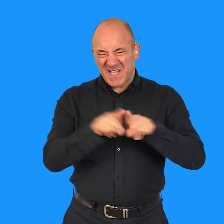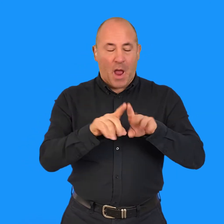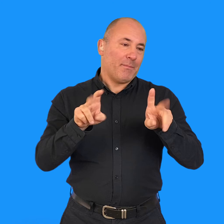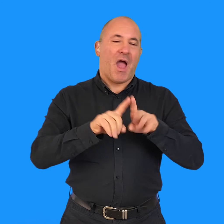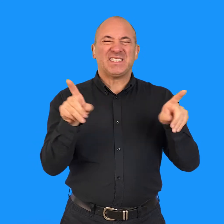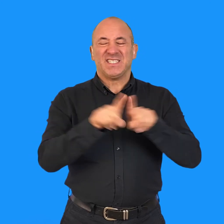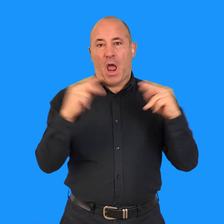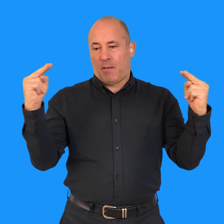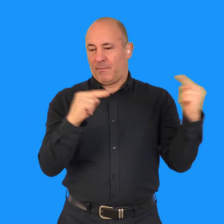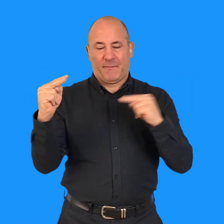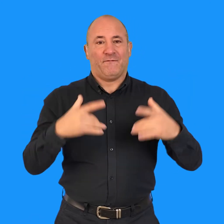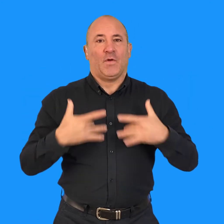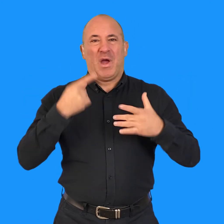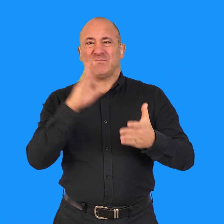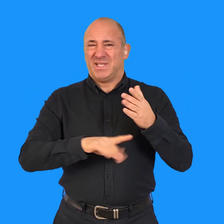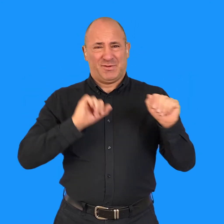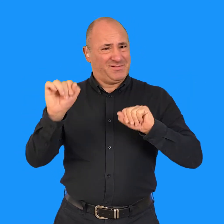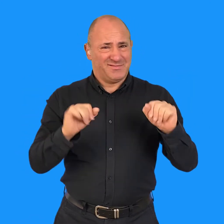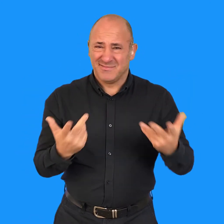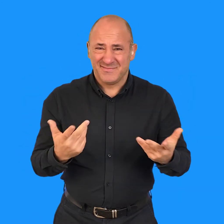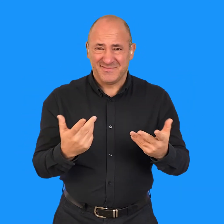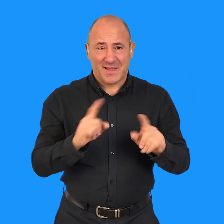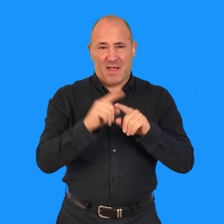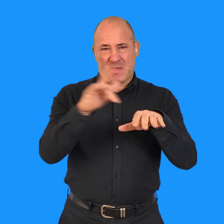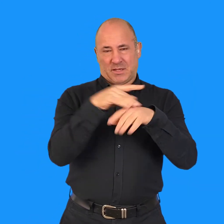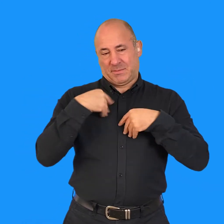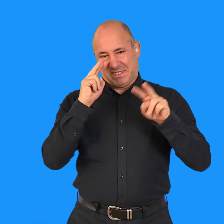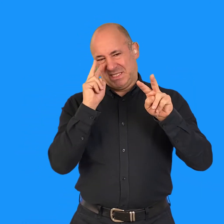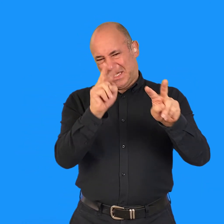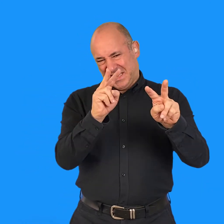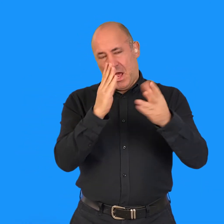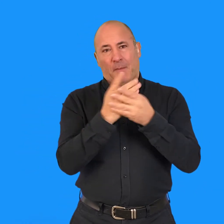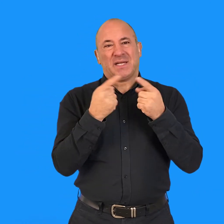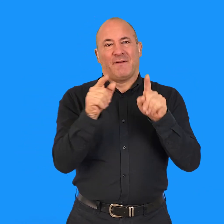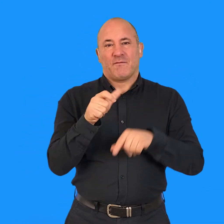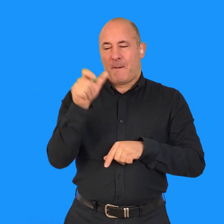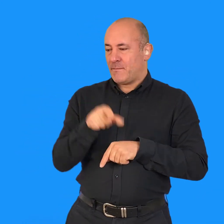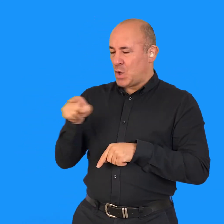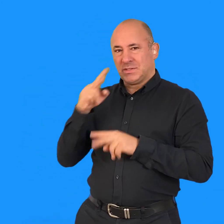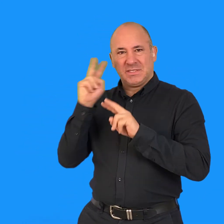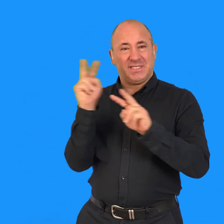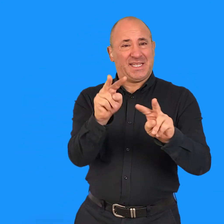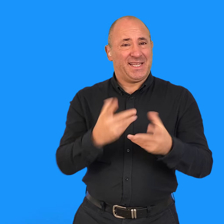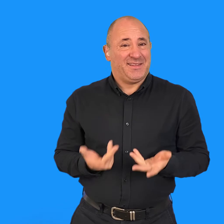to have the same experience, because what you see in a piece of theater will be different from what I get from a piece of theater.